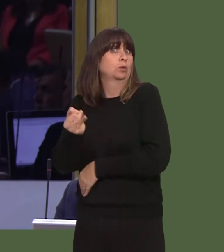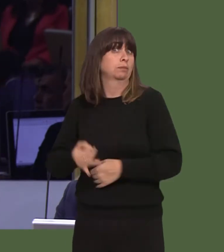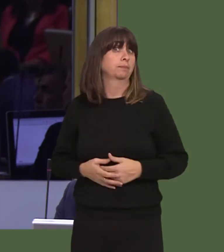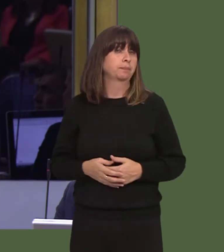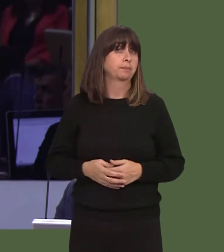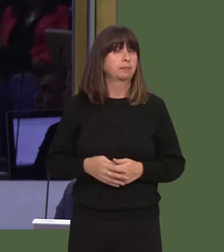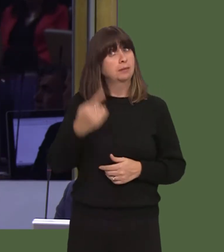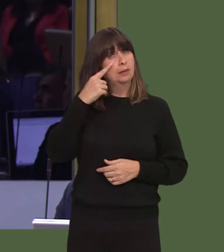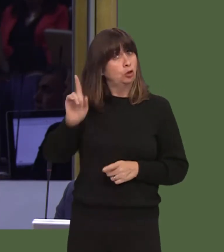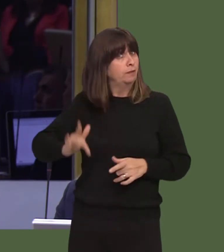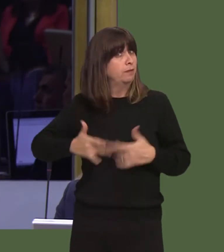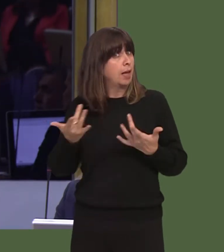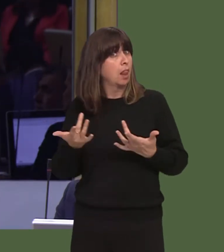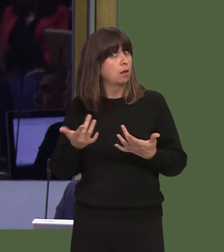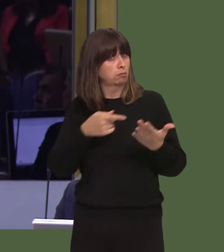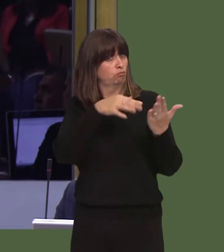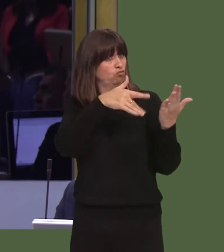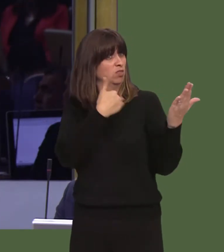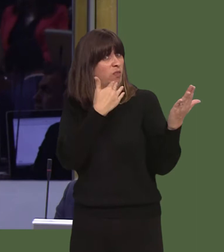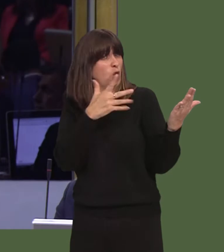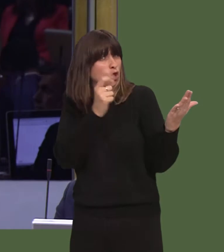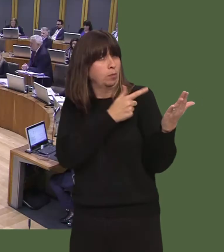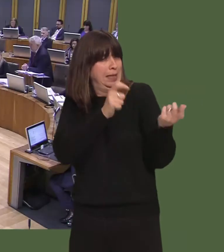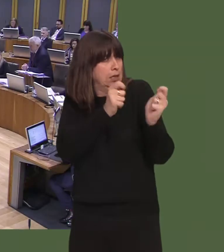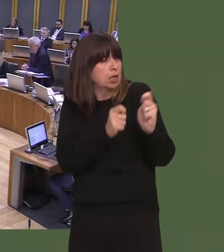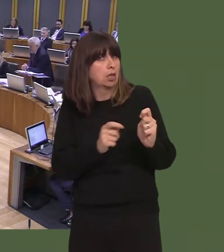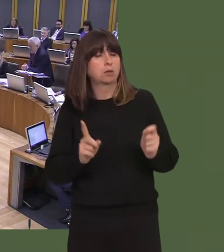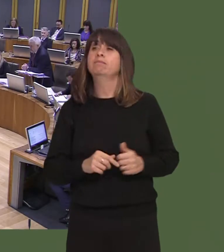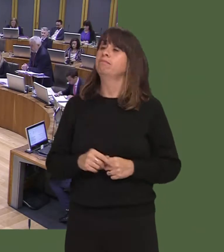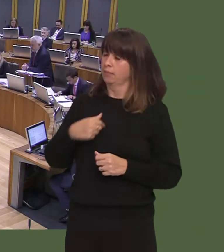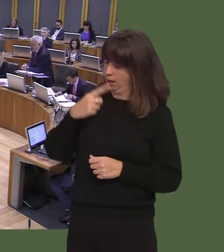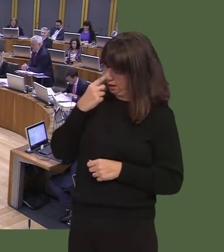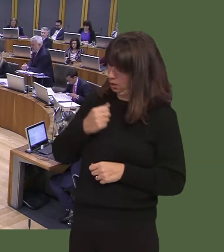commissioner and see if she feels there are further steps that should be taken. Carwyn Jones AM: Yes, I can give that assurance.